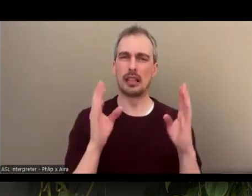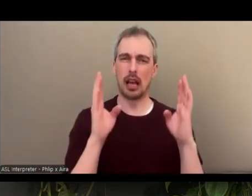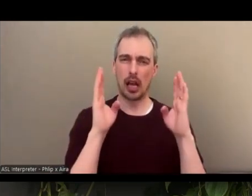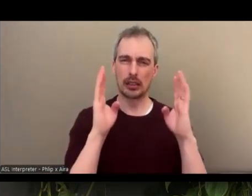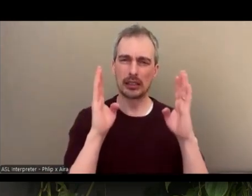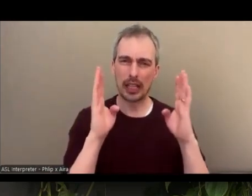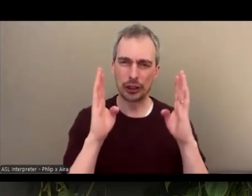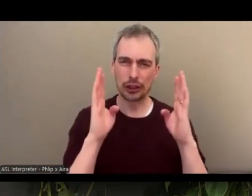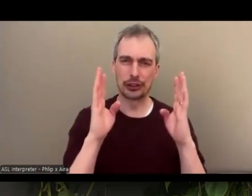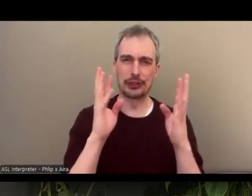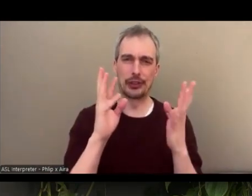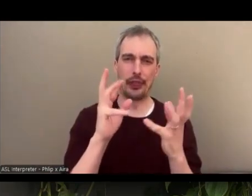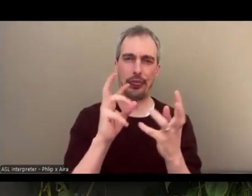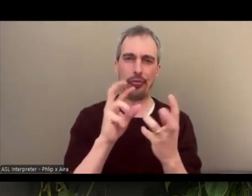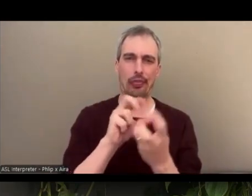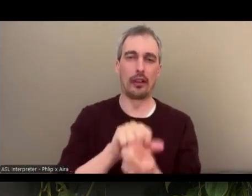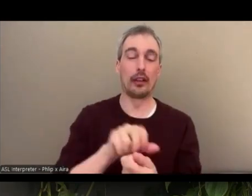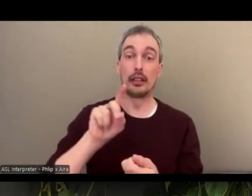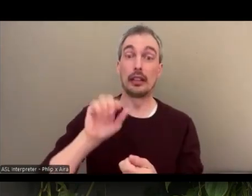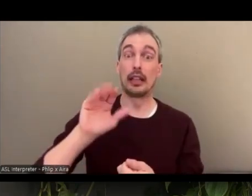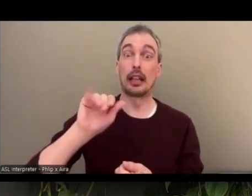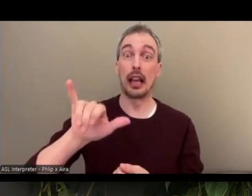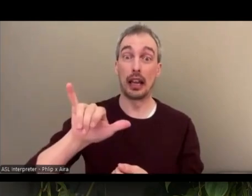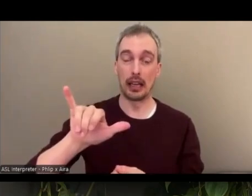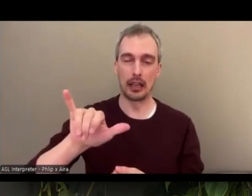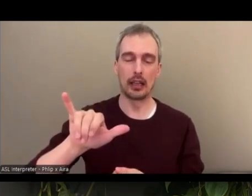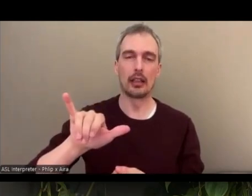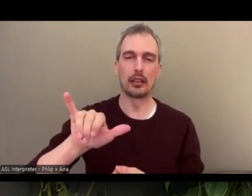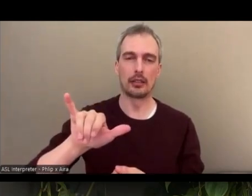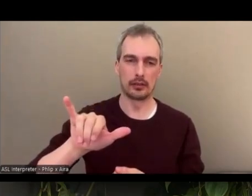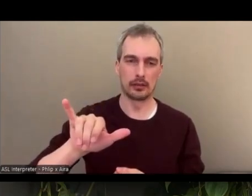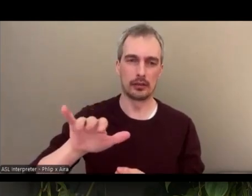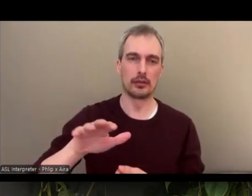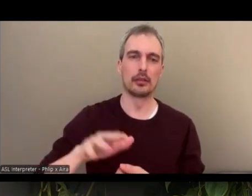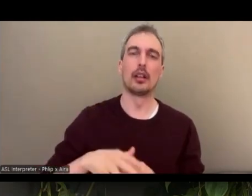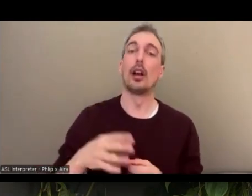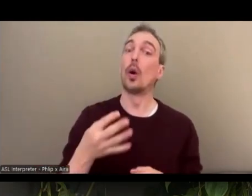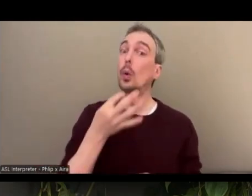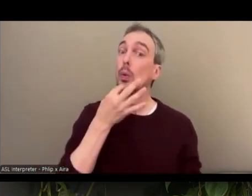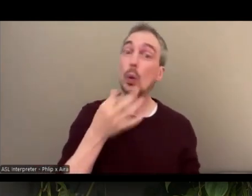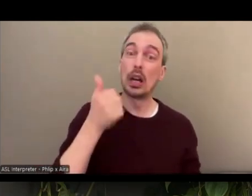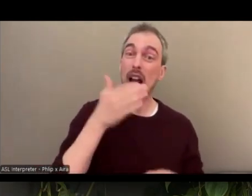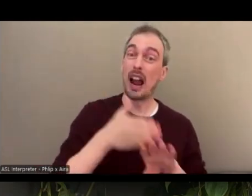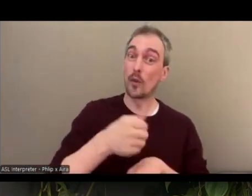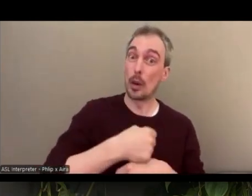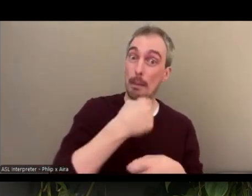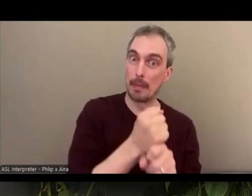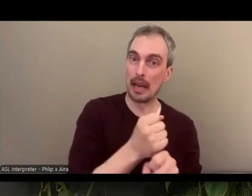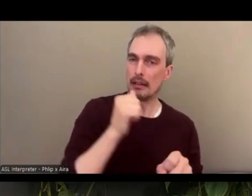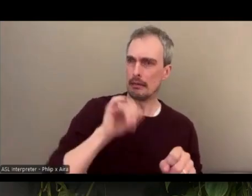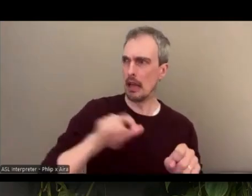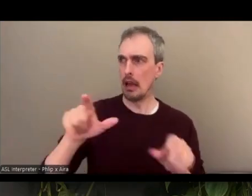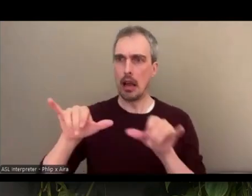that an engineer finds out that their change broke something, the more likely they are to fix it. So, Say you're a developer.